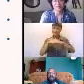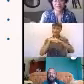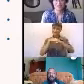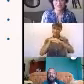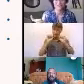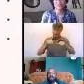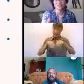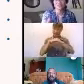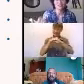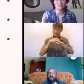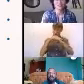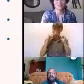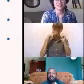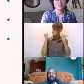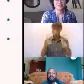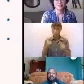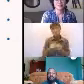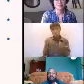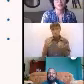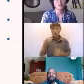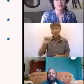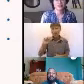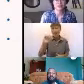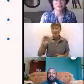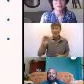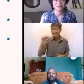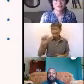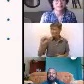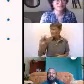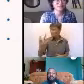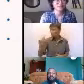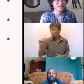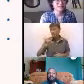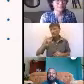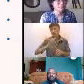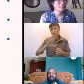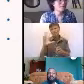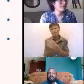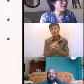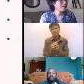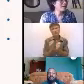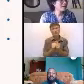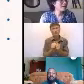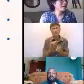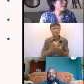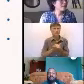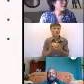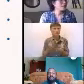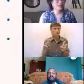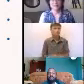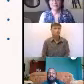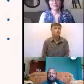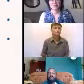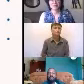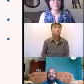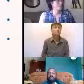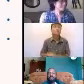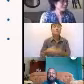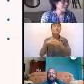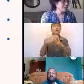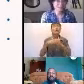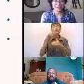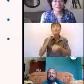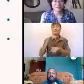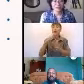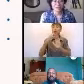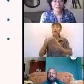addition to this recording as well. So anti-racism governance, it is decentralized